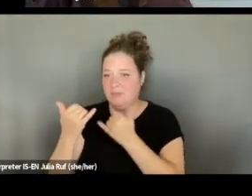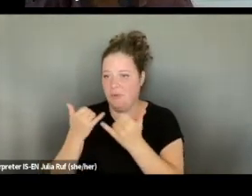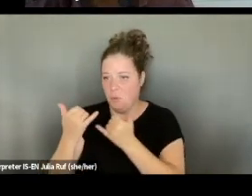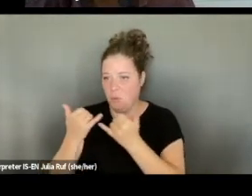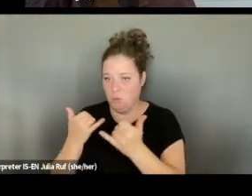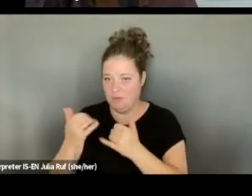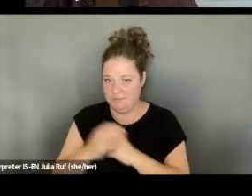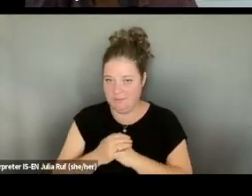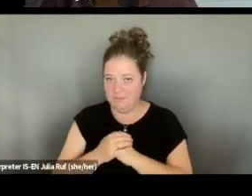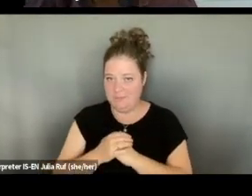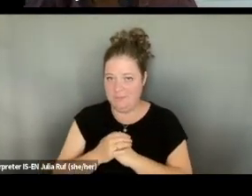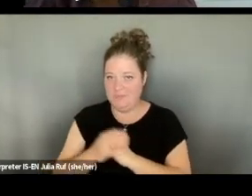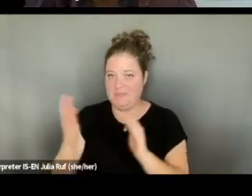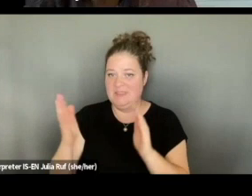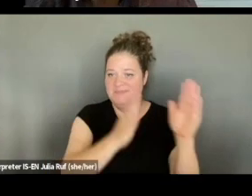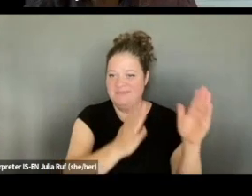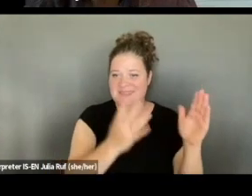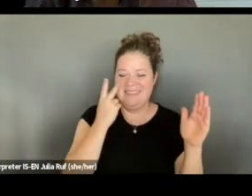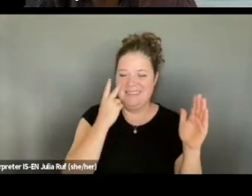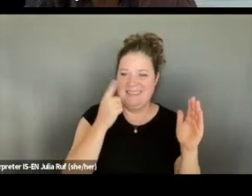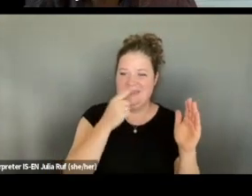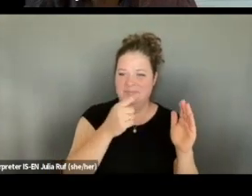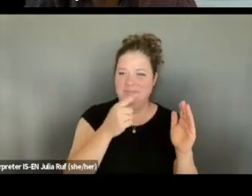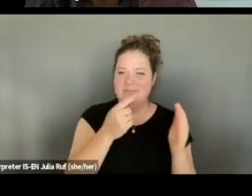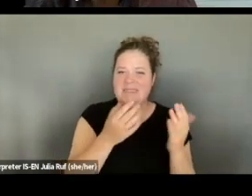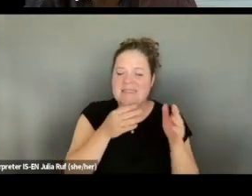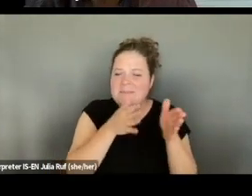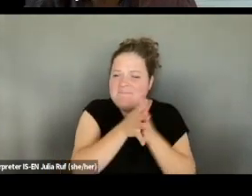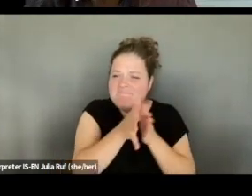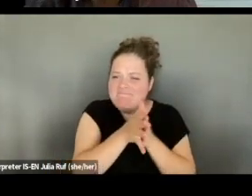instructions, which is also good practice, for the user,